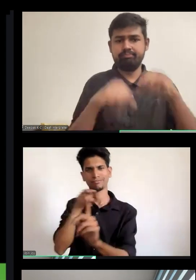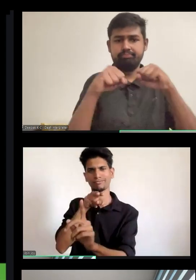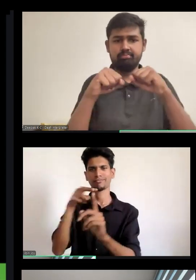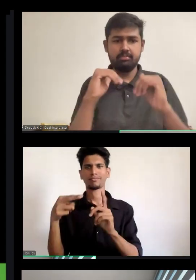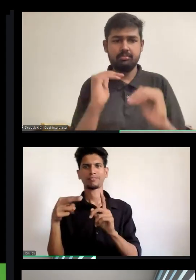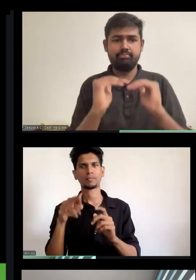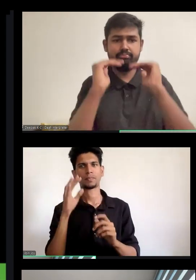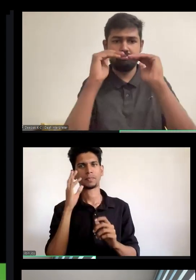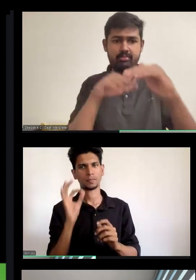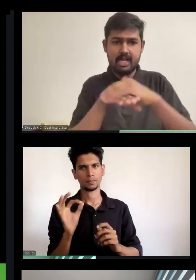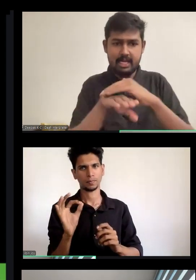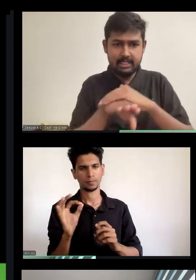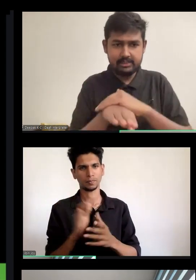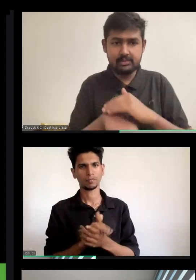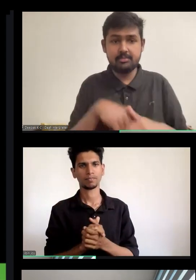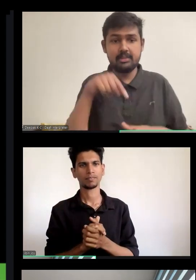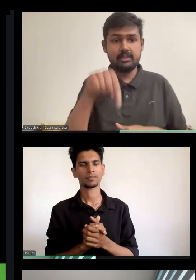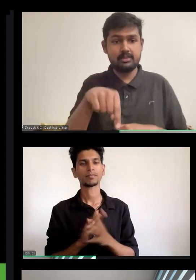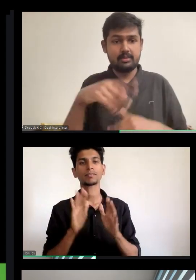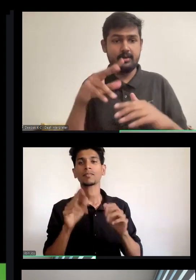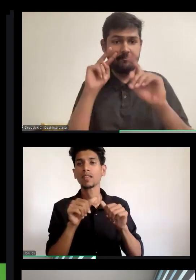As accessibility professionals, we are all doing our work.